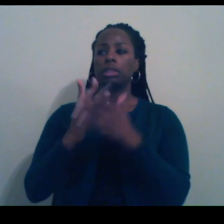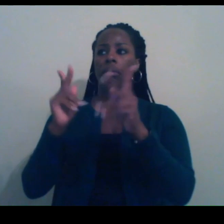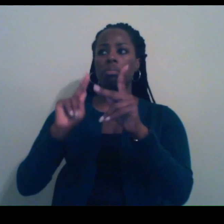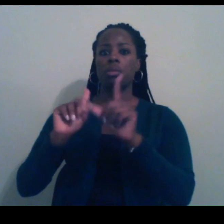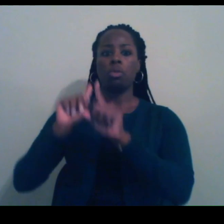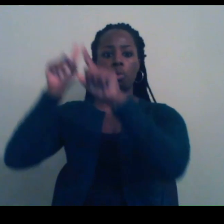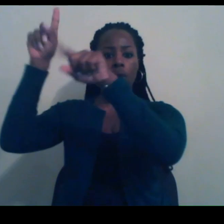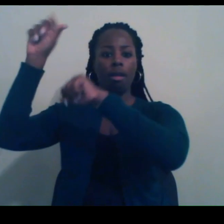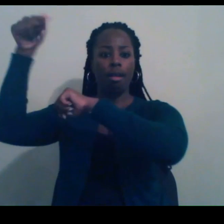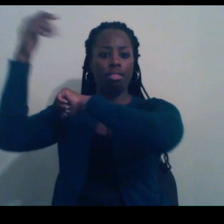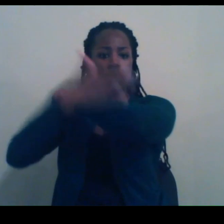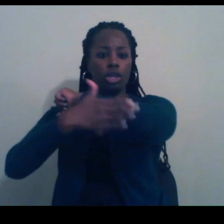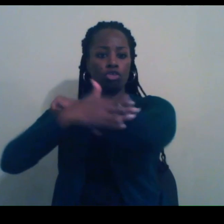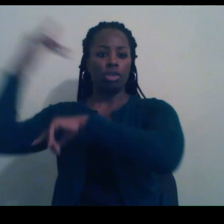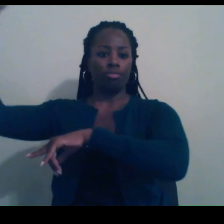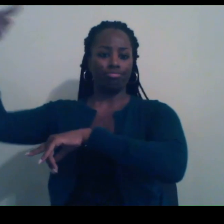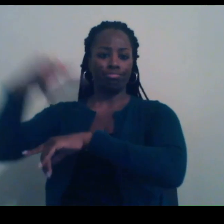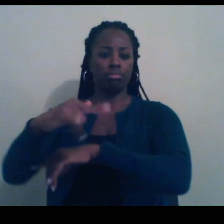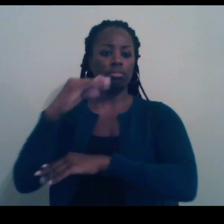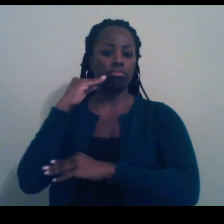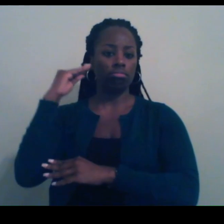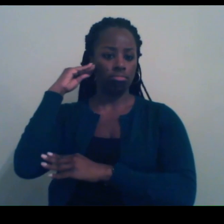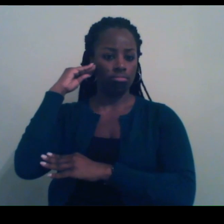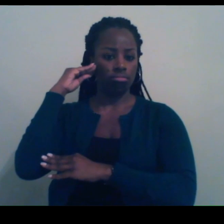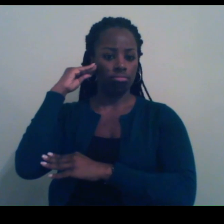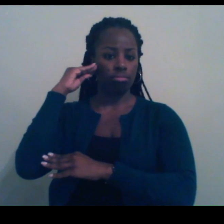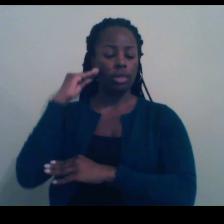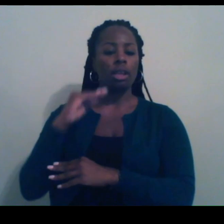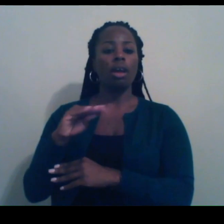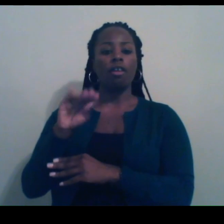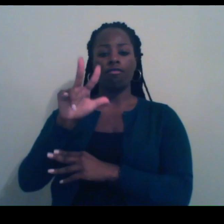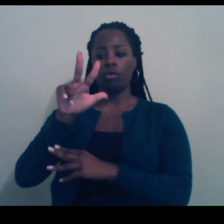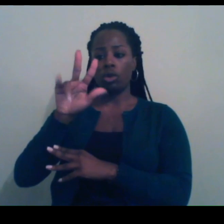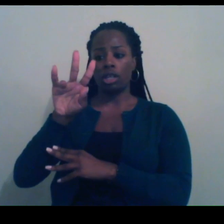of the domestic cases 29 of the 43 are either in California or